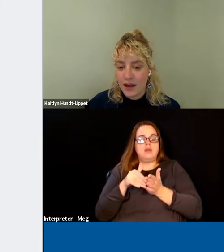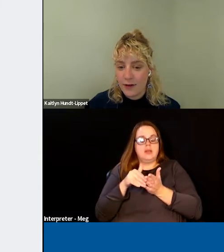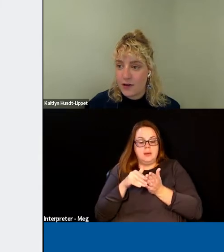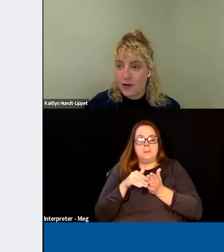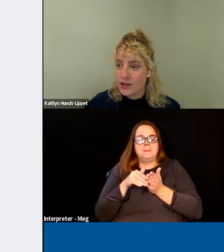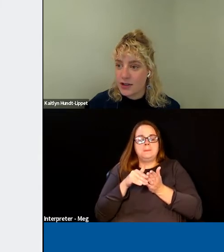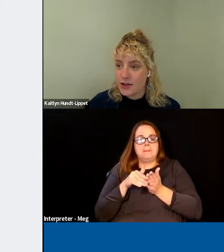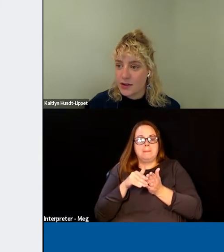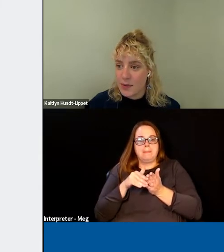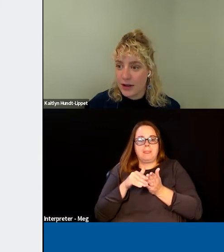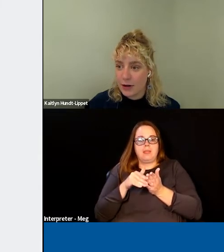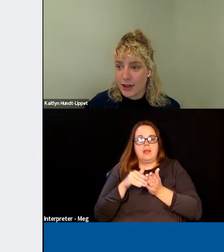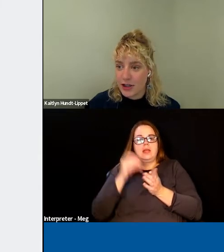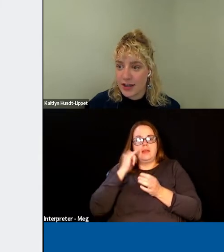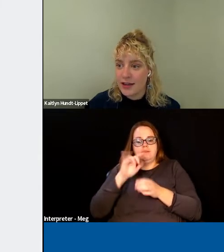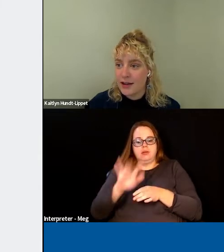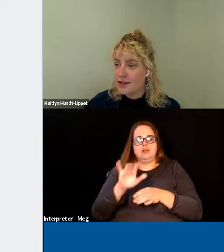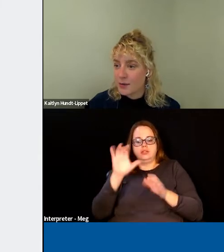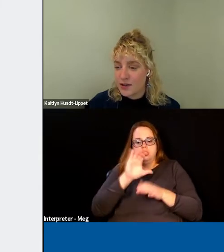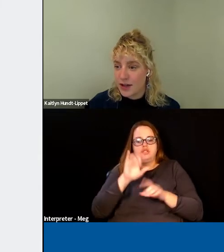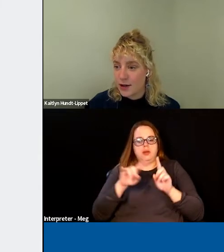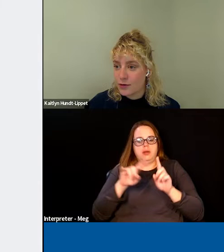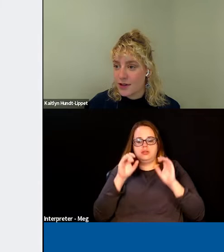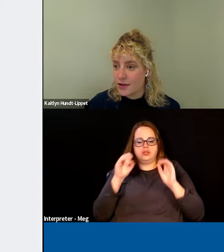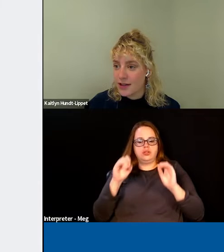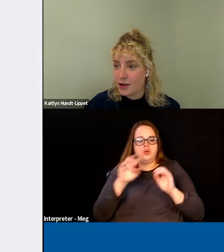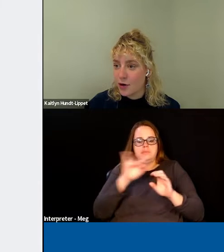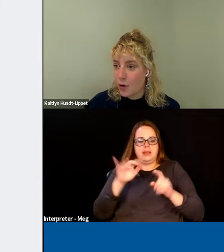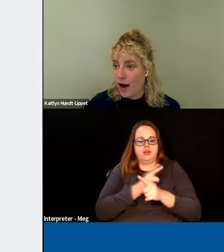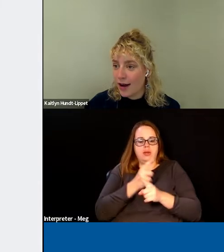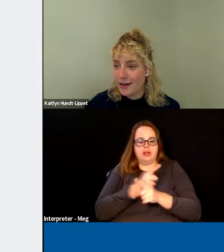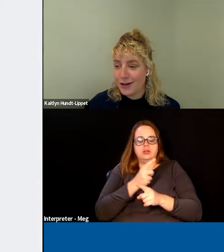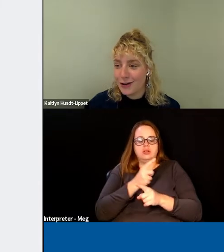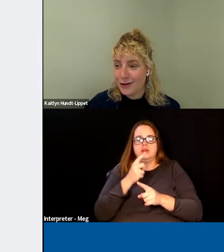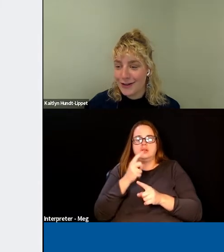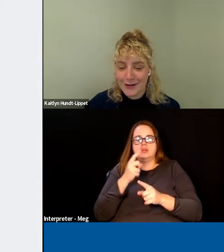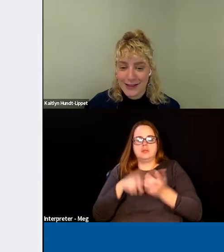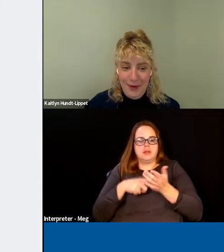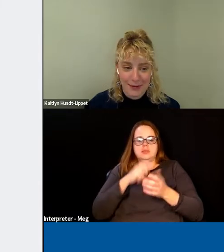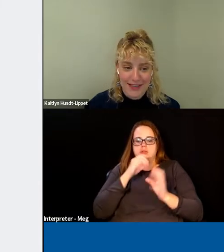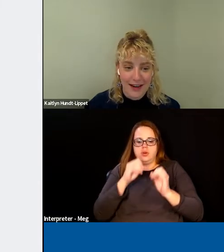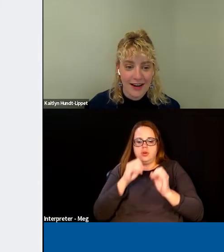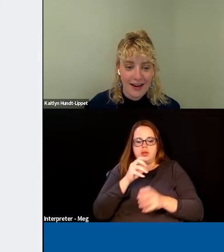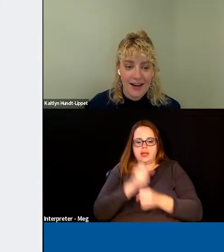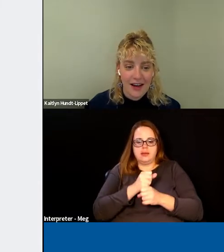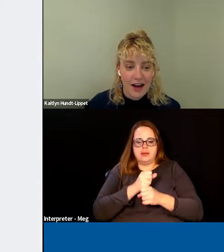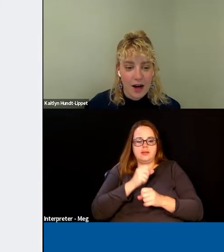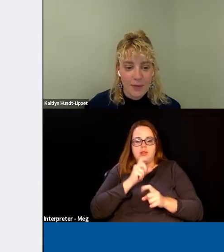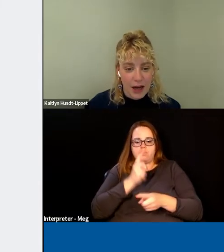if you search and there's no spelling correction in it, sometimes you'll get no results and you don't know why, and you don't know that there was a spelling mistake.